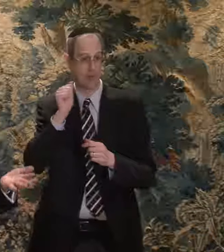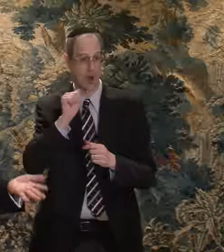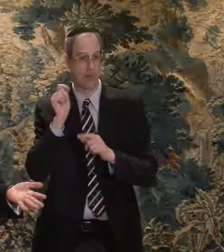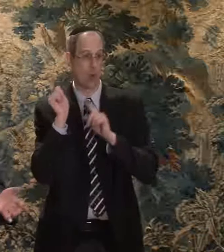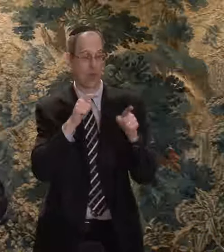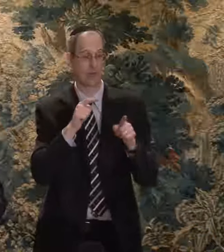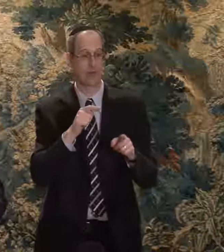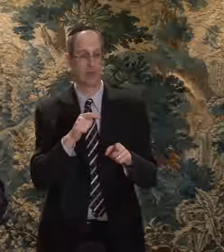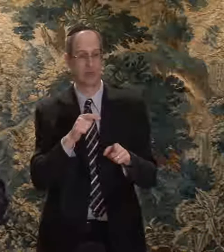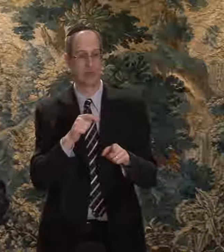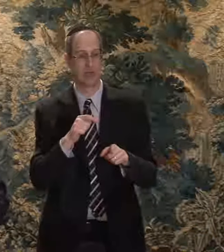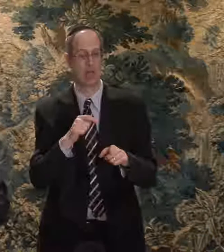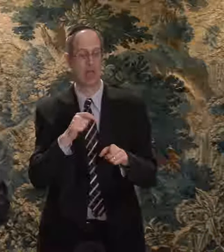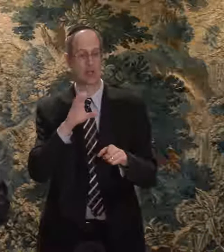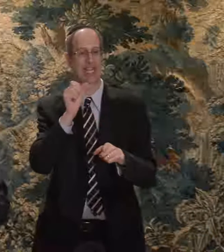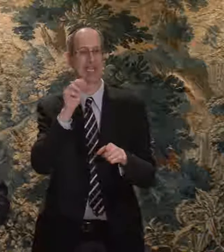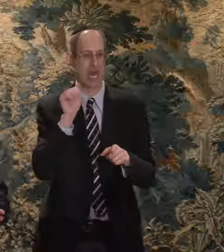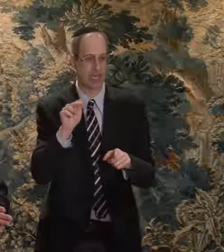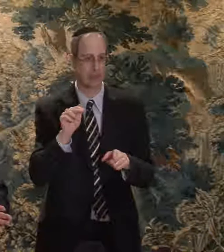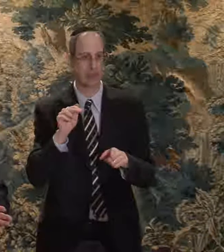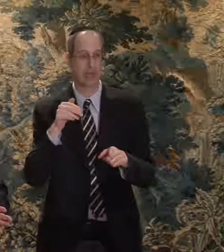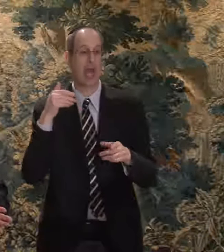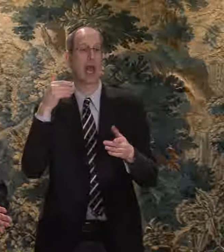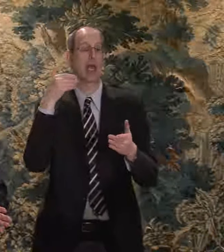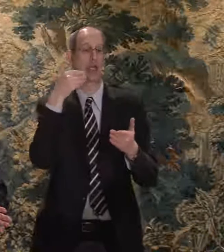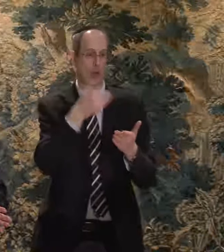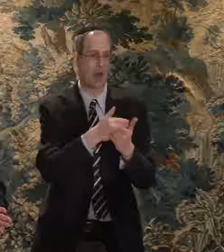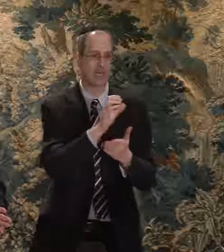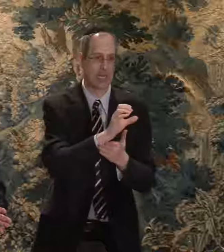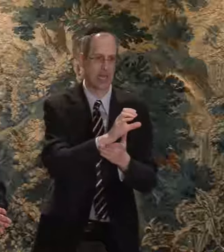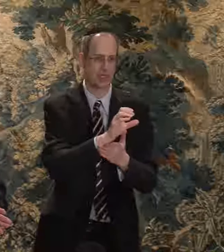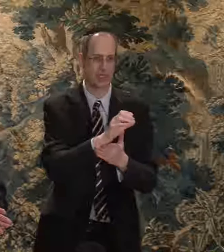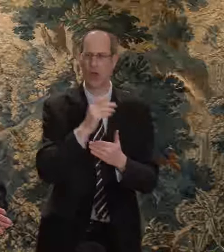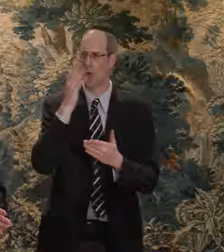voidwatch second and he came to Kanaan what why does the terrier tell us that